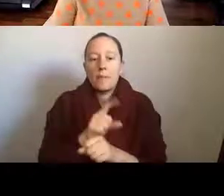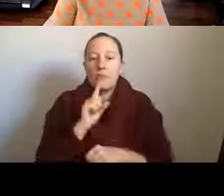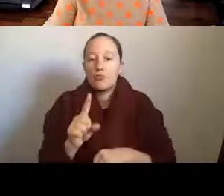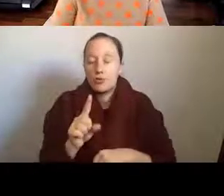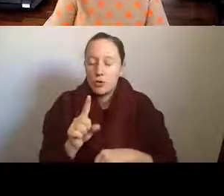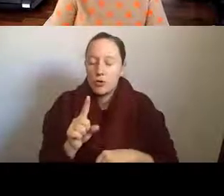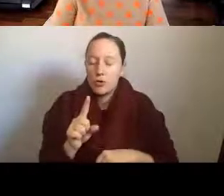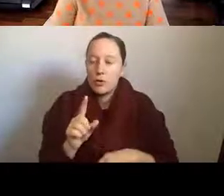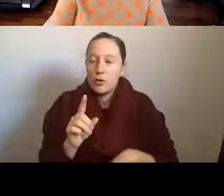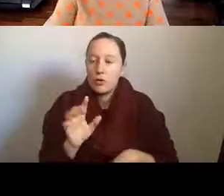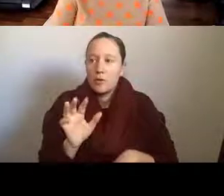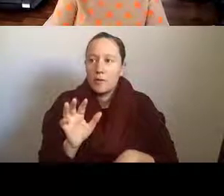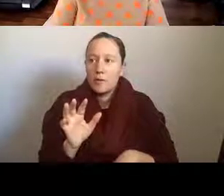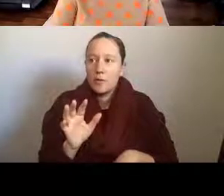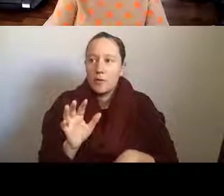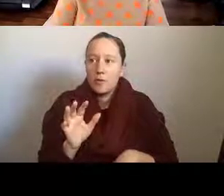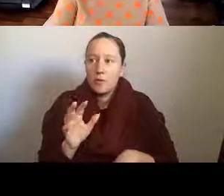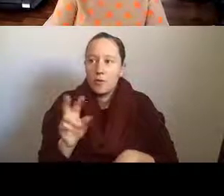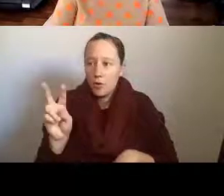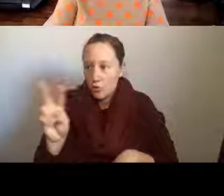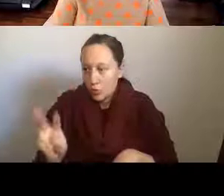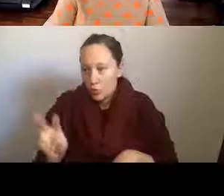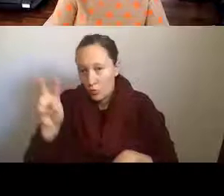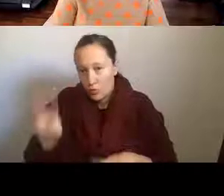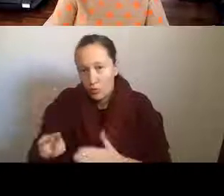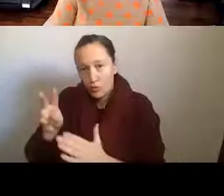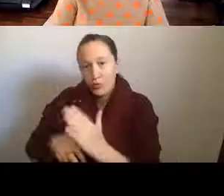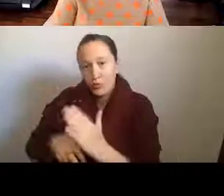to look at the review criteria and program goals